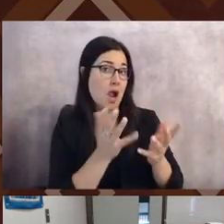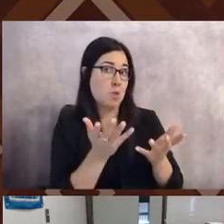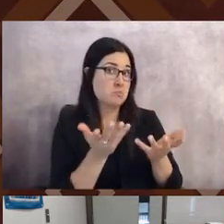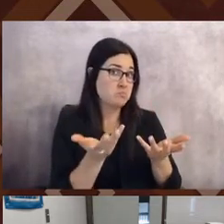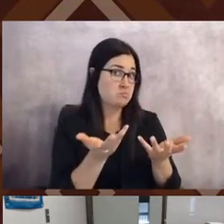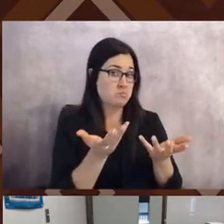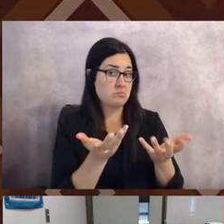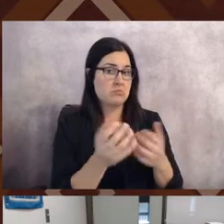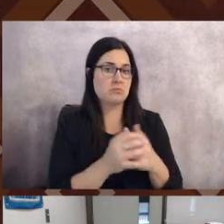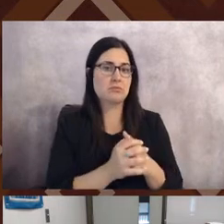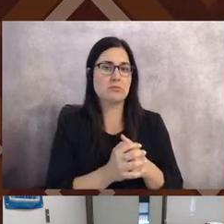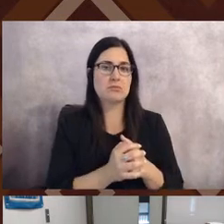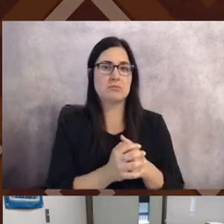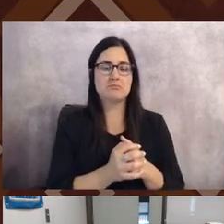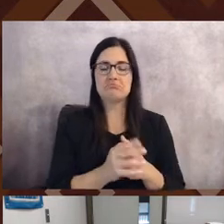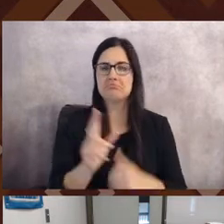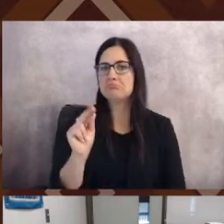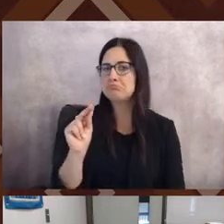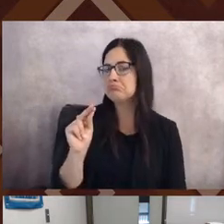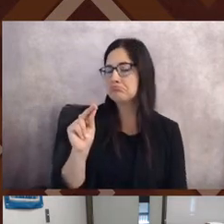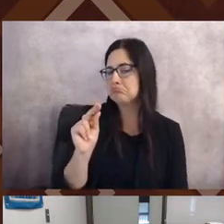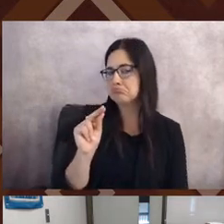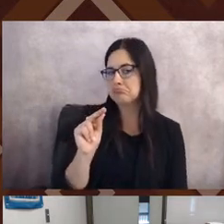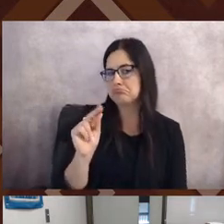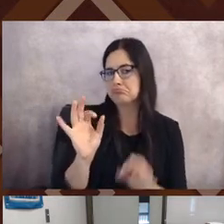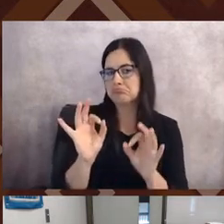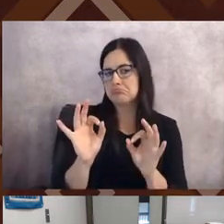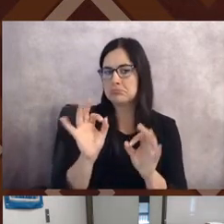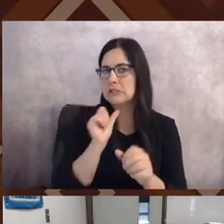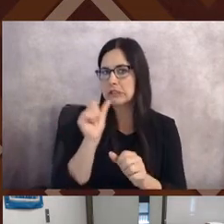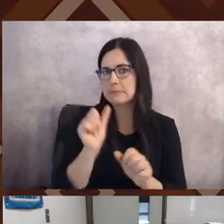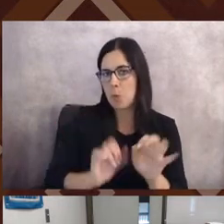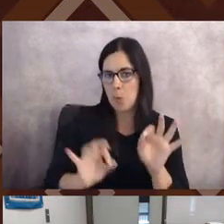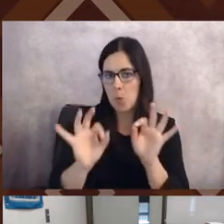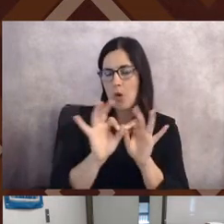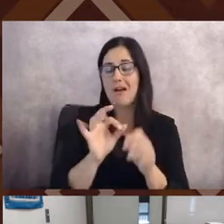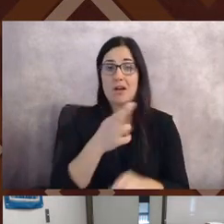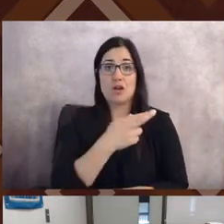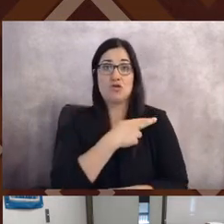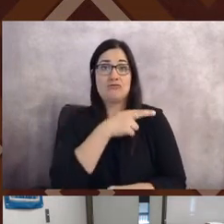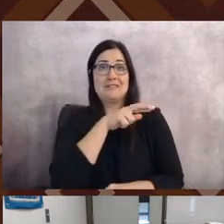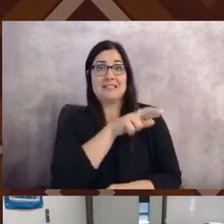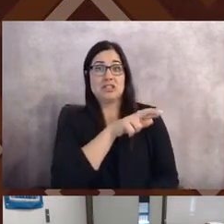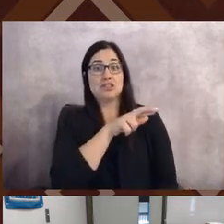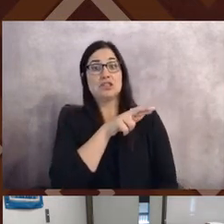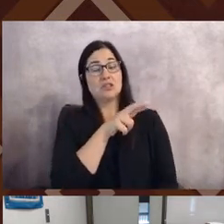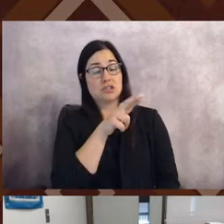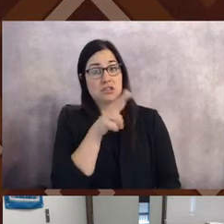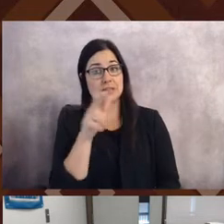I don't think necessary, does it? The religion is not what most people feel.